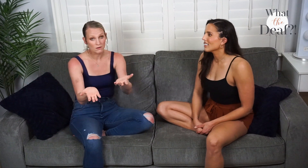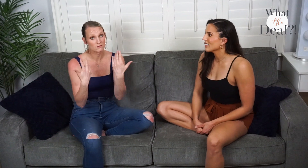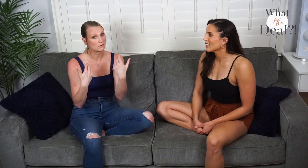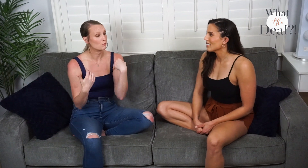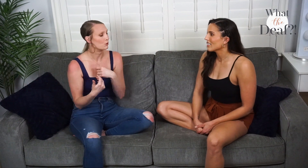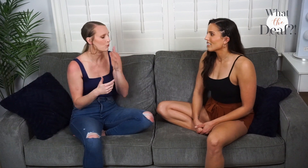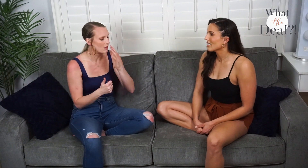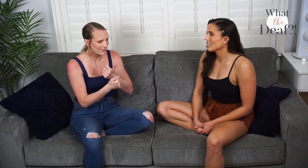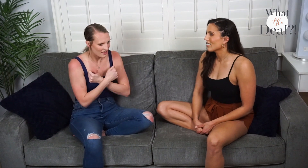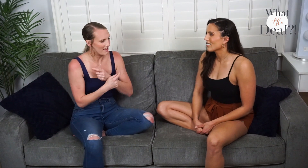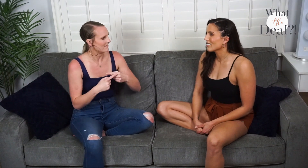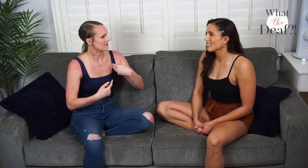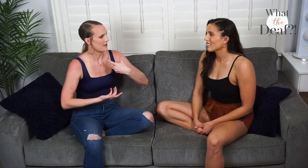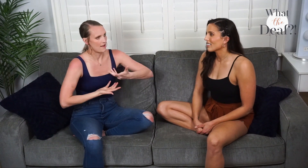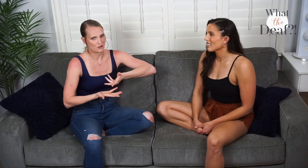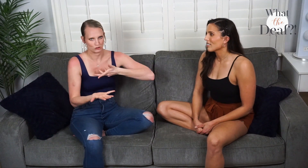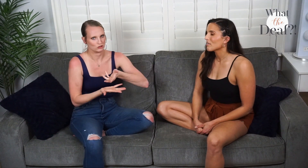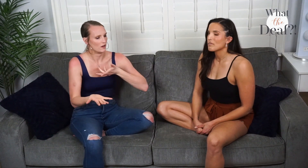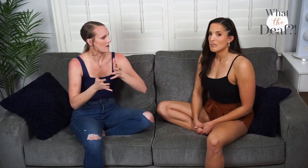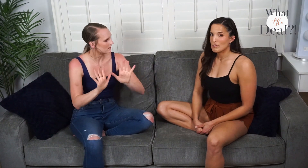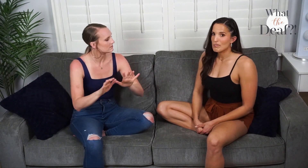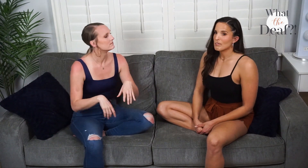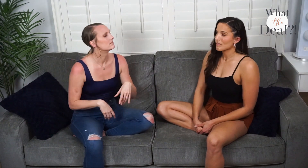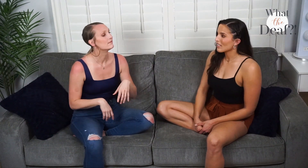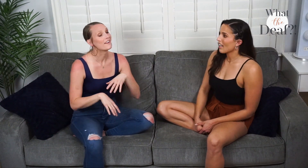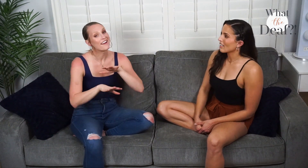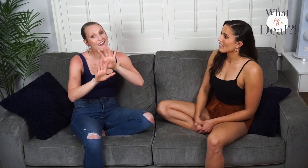So please, we would love to have interactions.